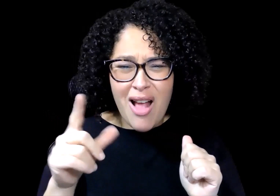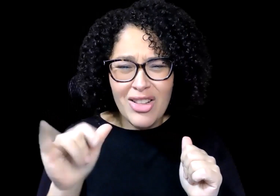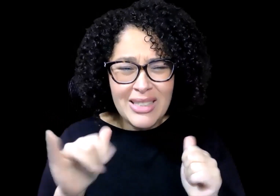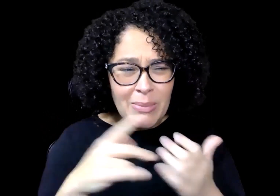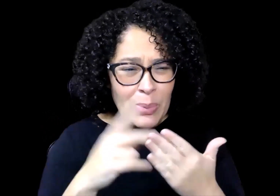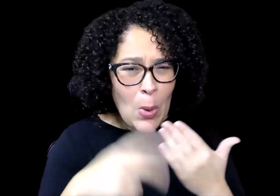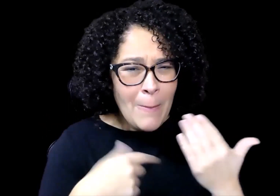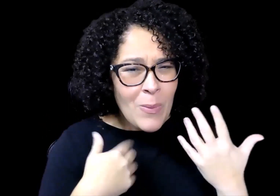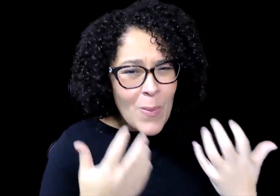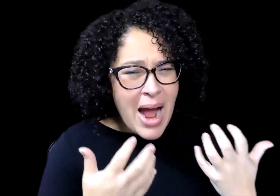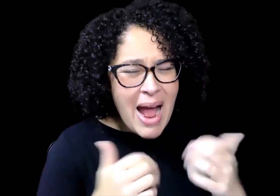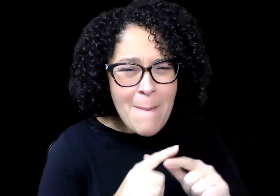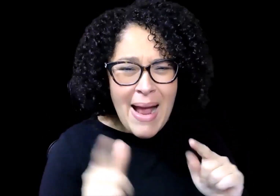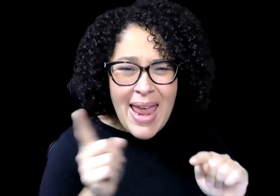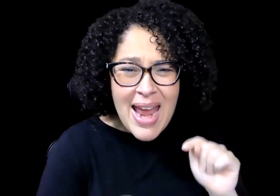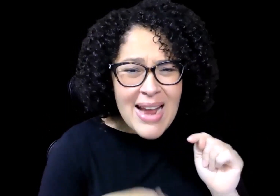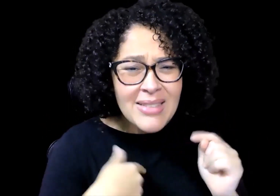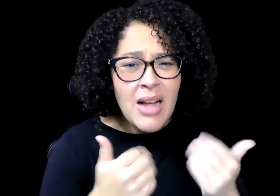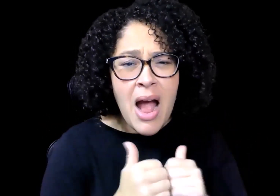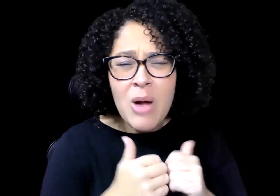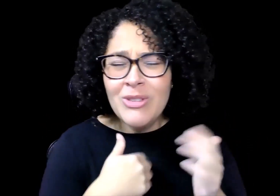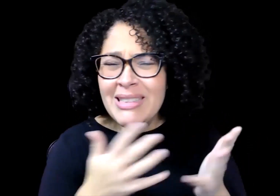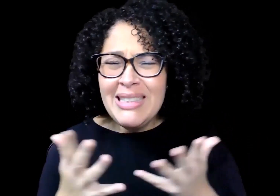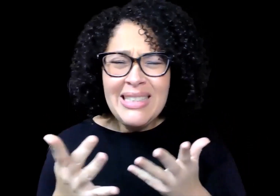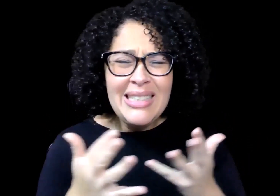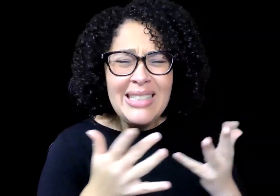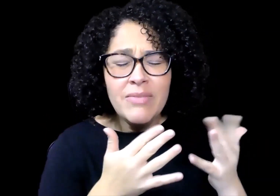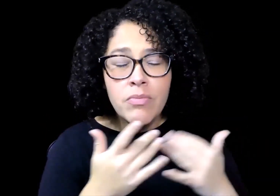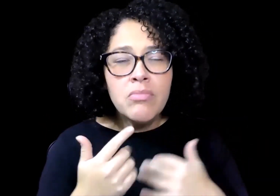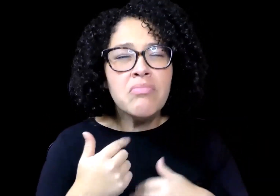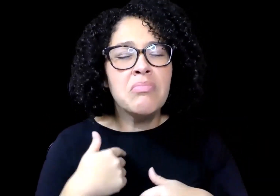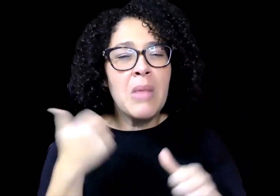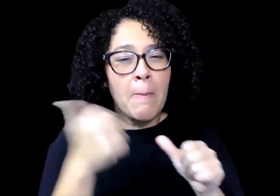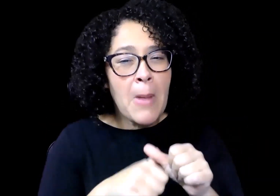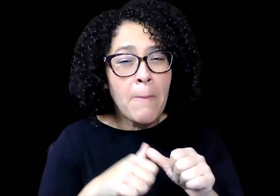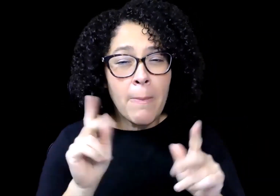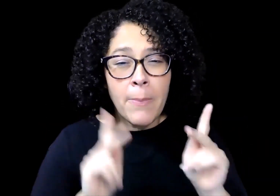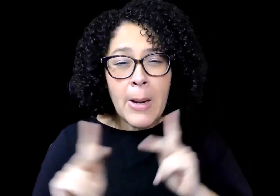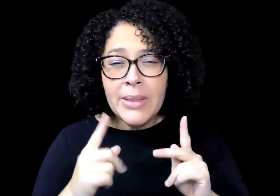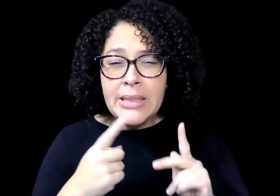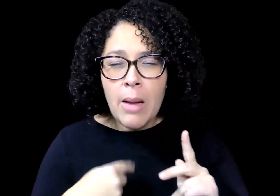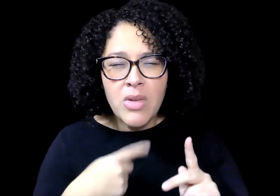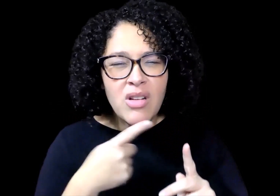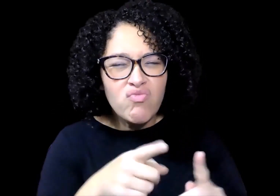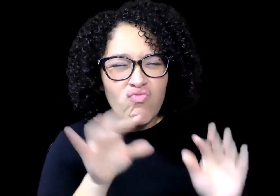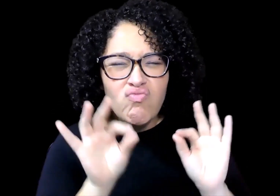to do that I was very interested in getting a job I wanted to be a radiologist but I wanted to get a